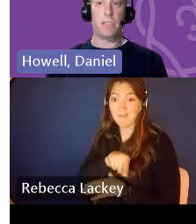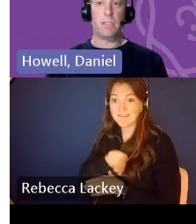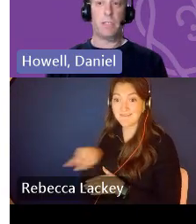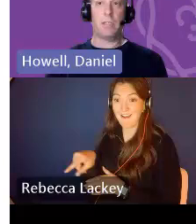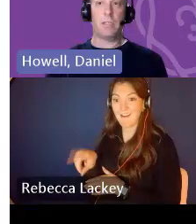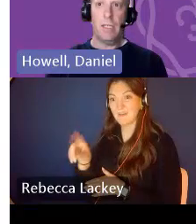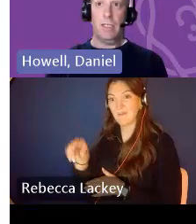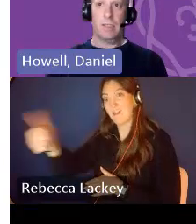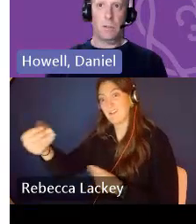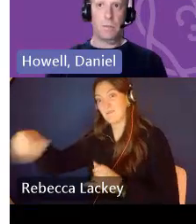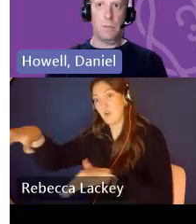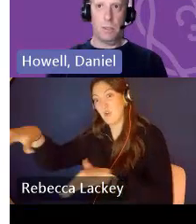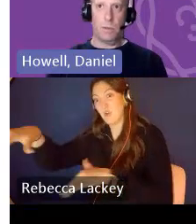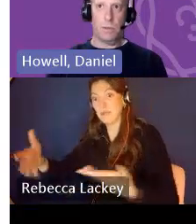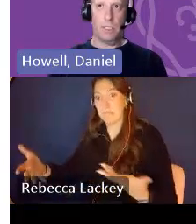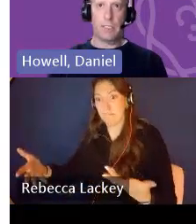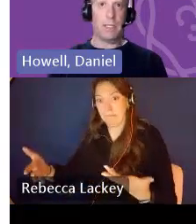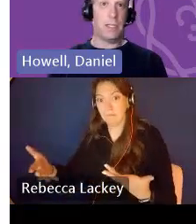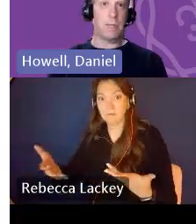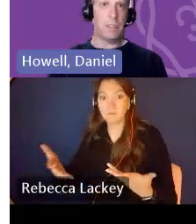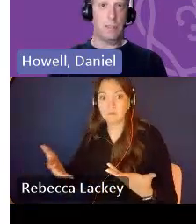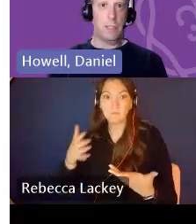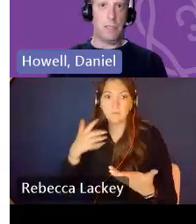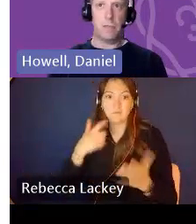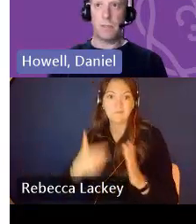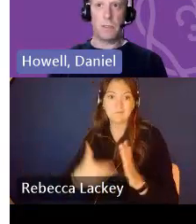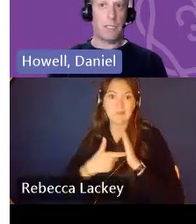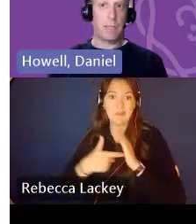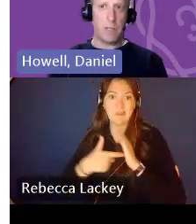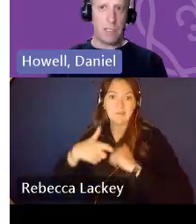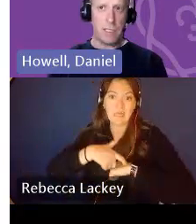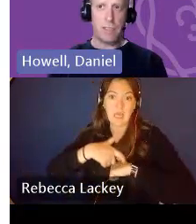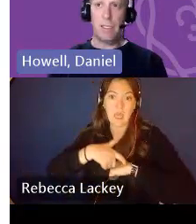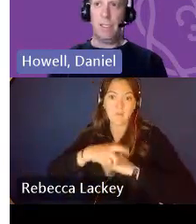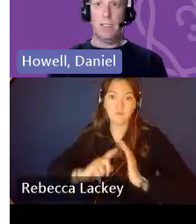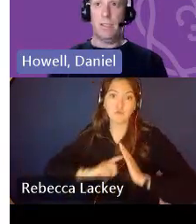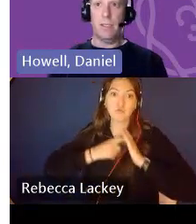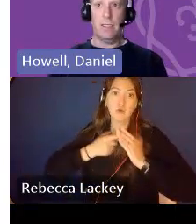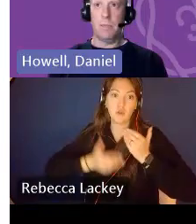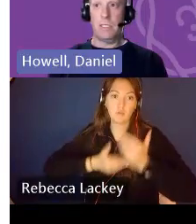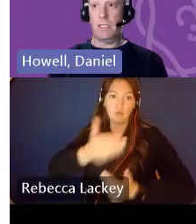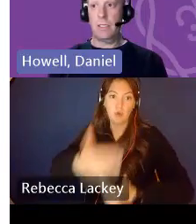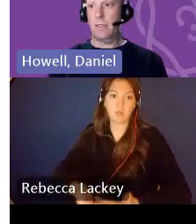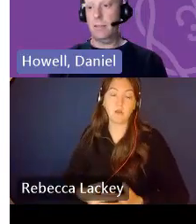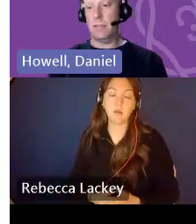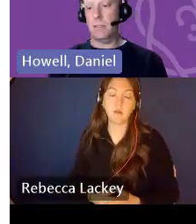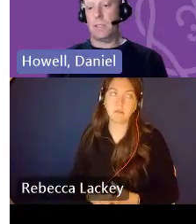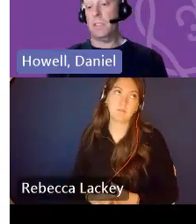else's property. So, it would take time to even start that process and that might take another